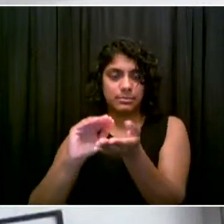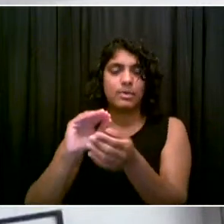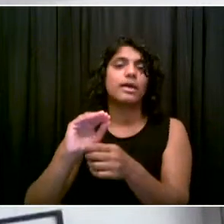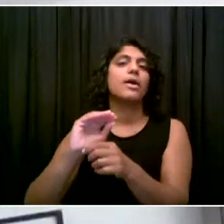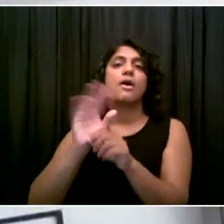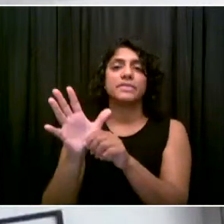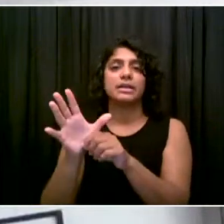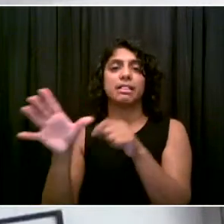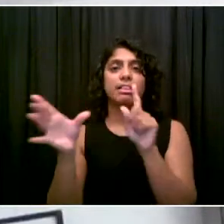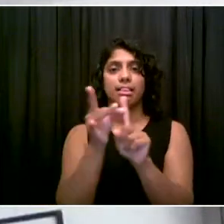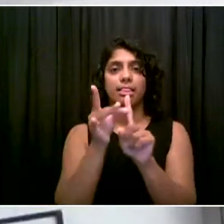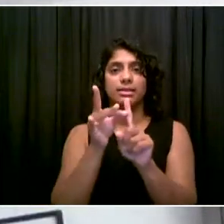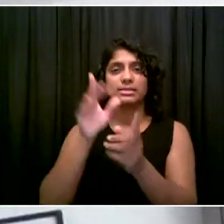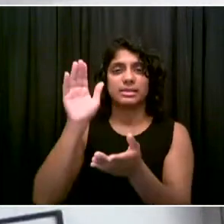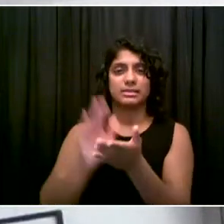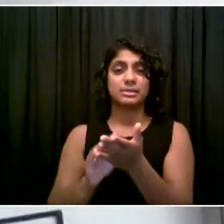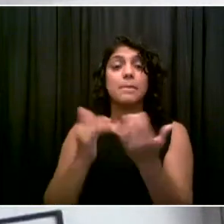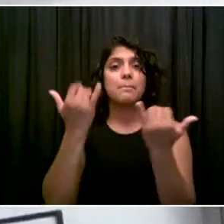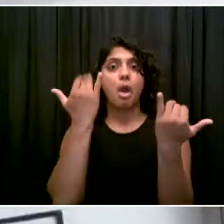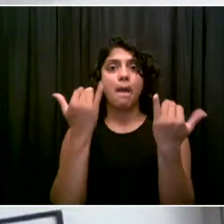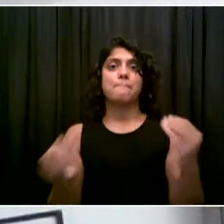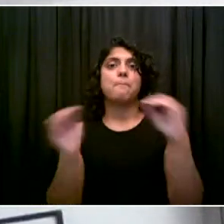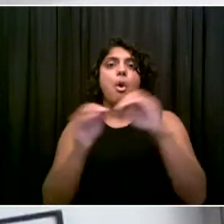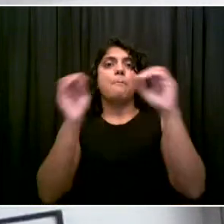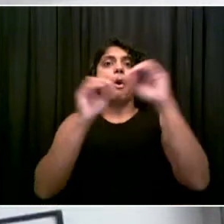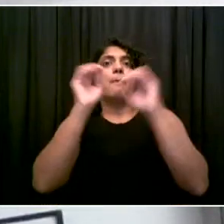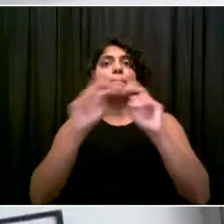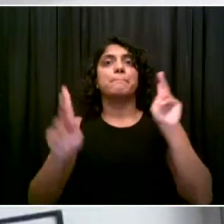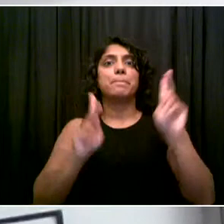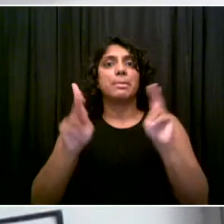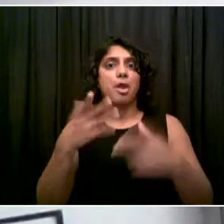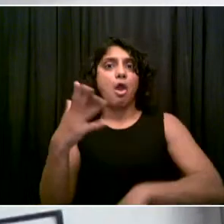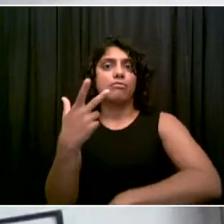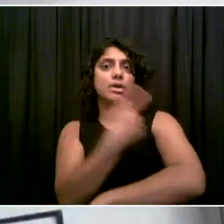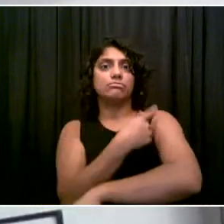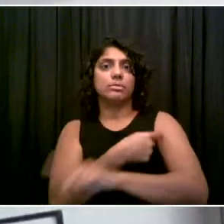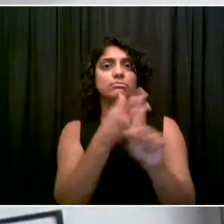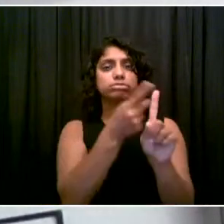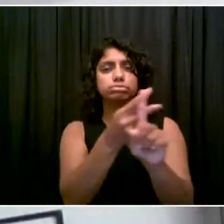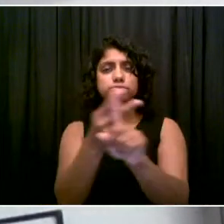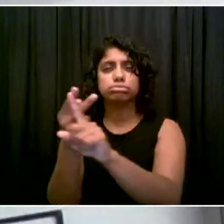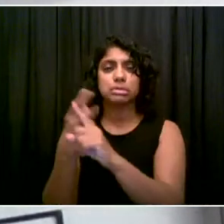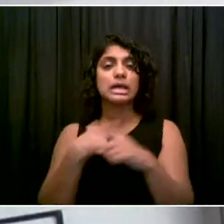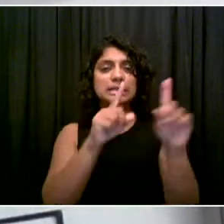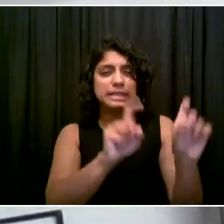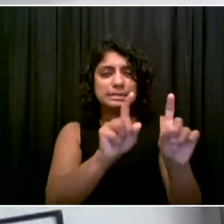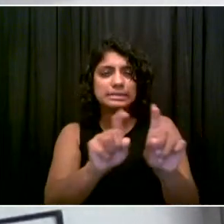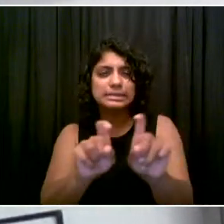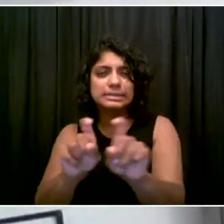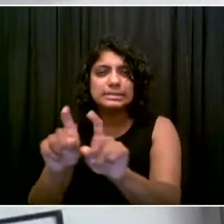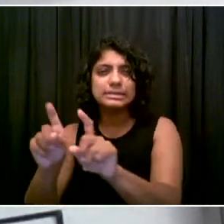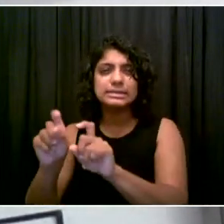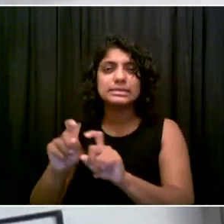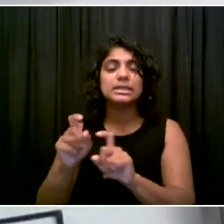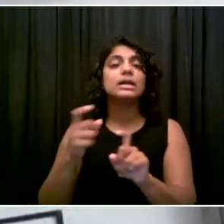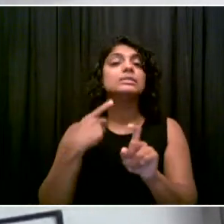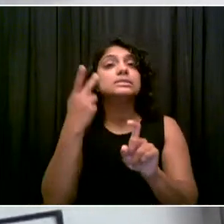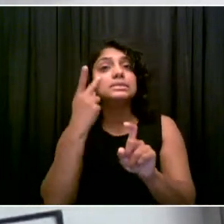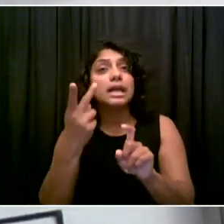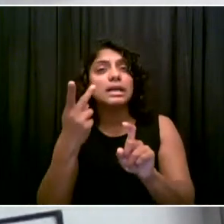PEOPLE KNOW THEY ARE PROTECTED FROM THE VACCINE